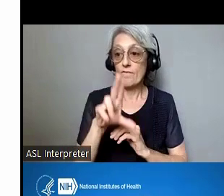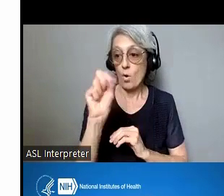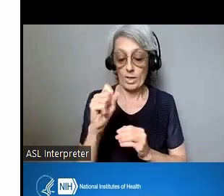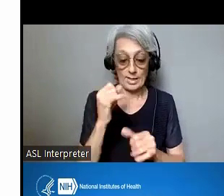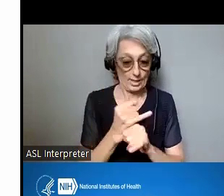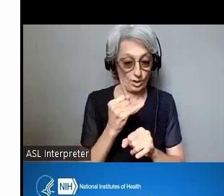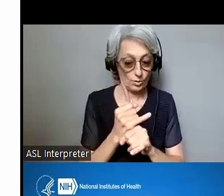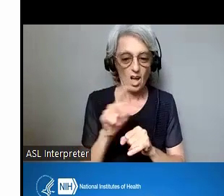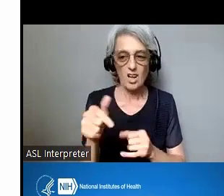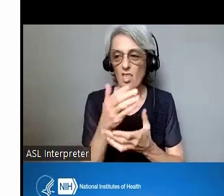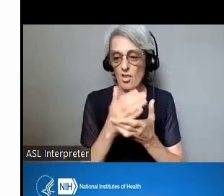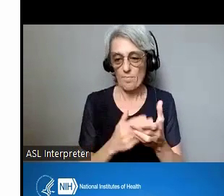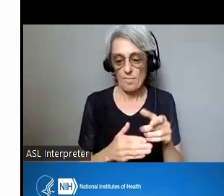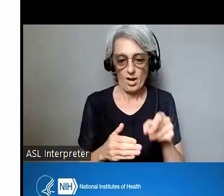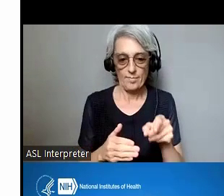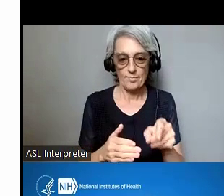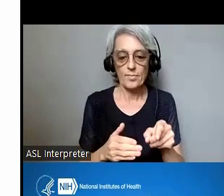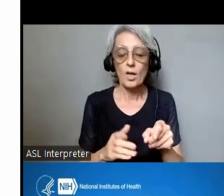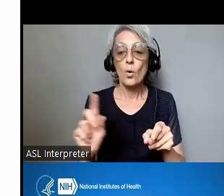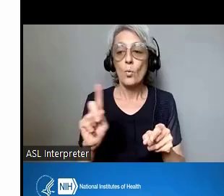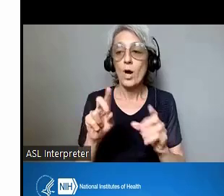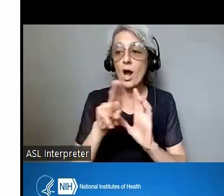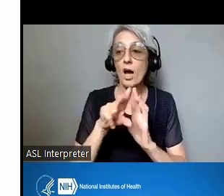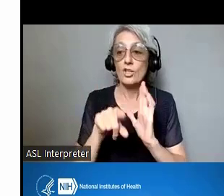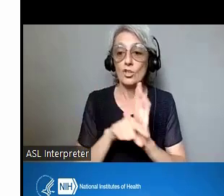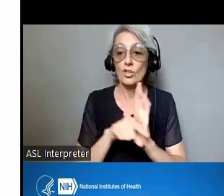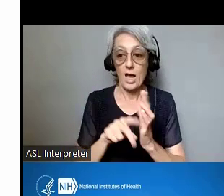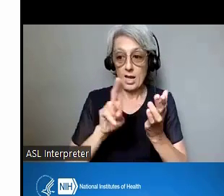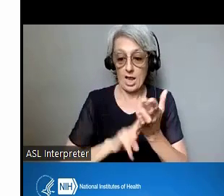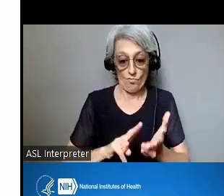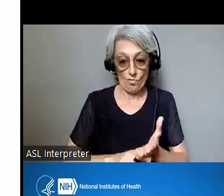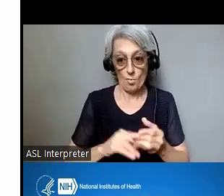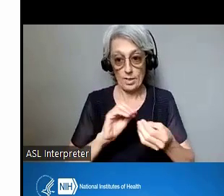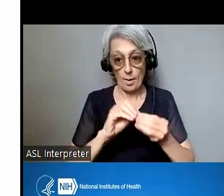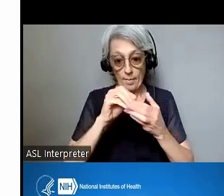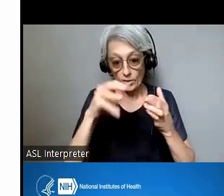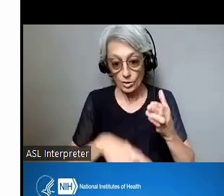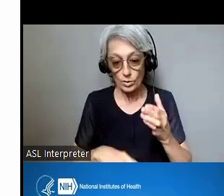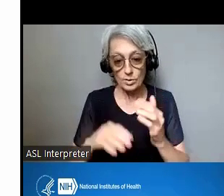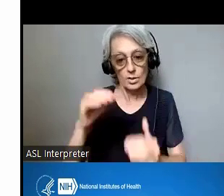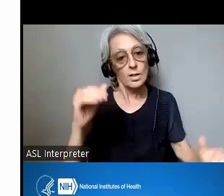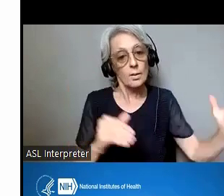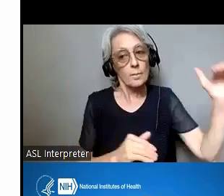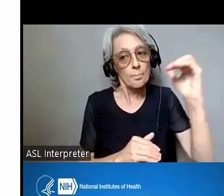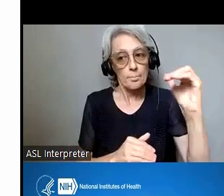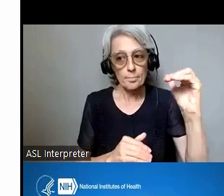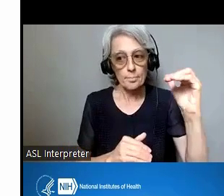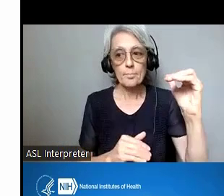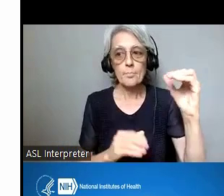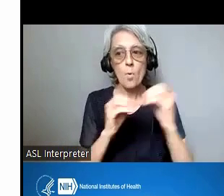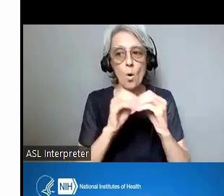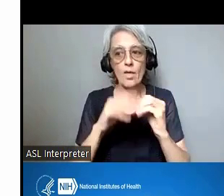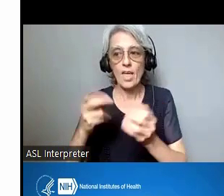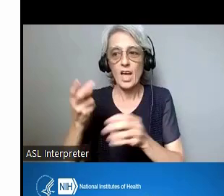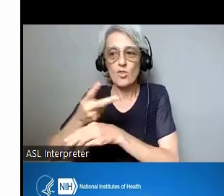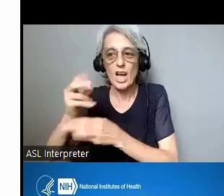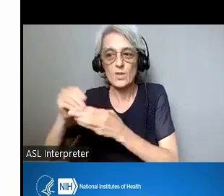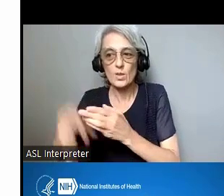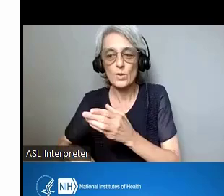is one in which the undergraduate enrollment is greater than the graduate enrollment. Health professional schools and colleges